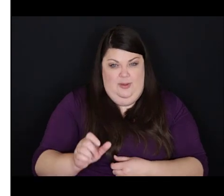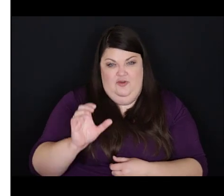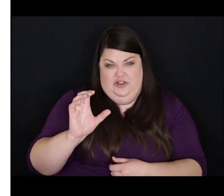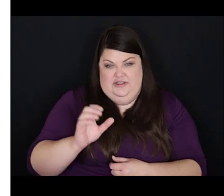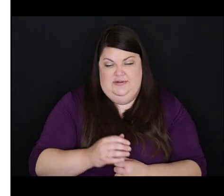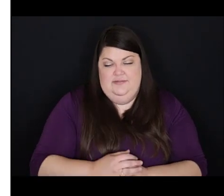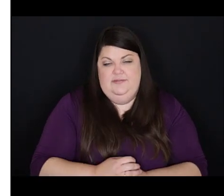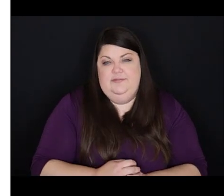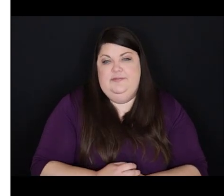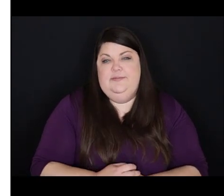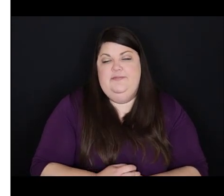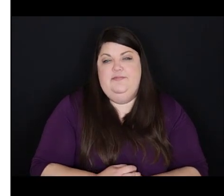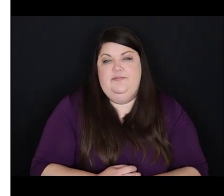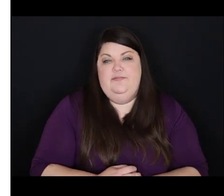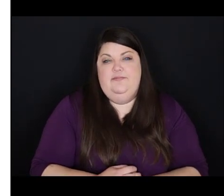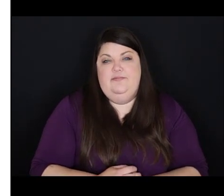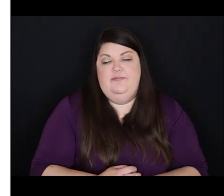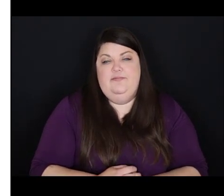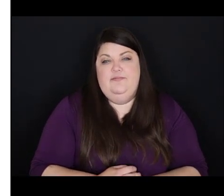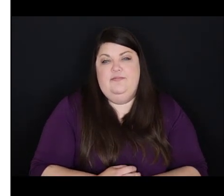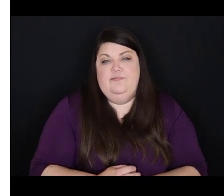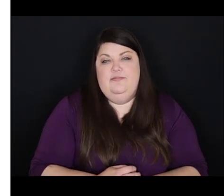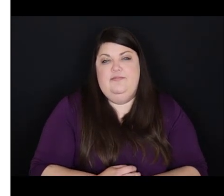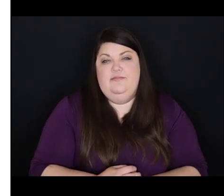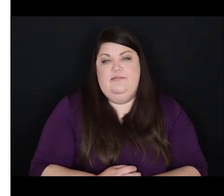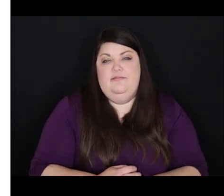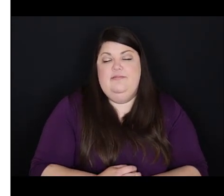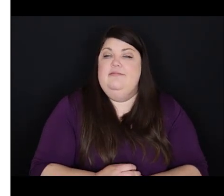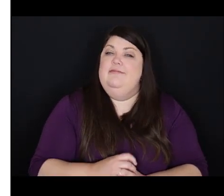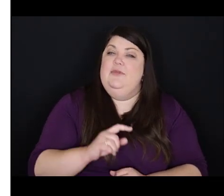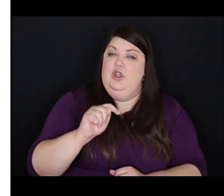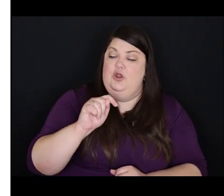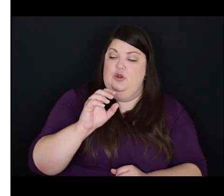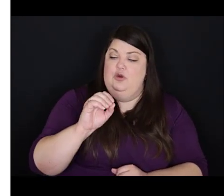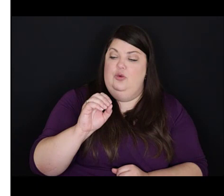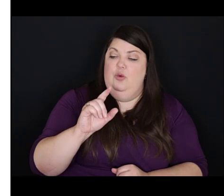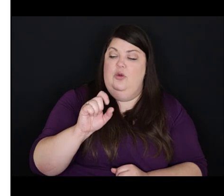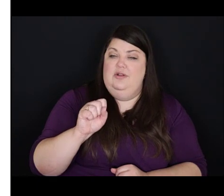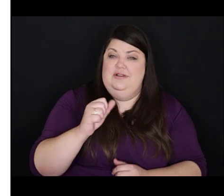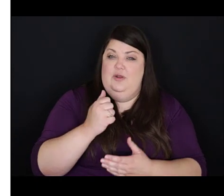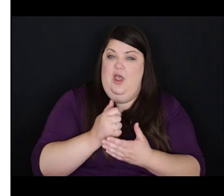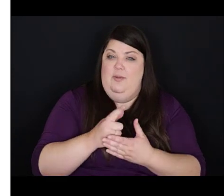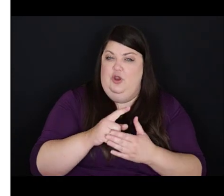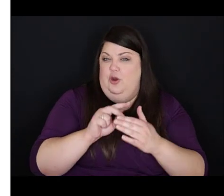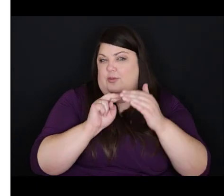Some tools that may help you project the number of consumers you will have in 5 years, and thus the